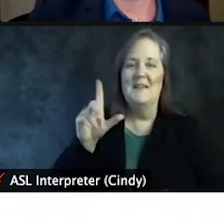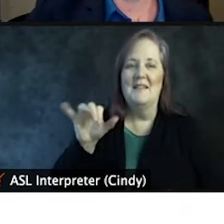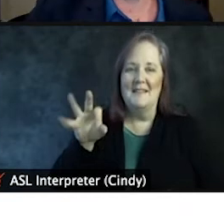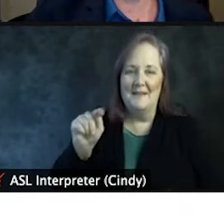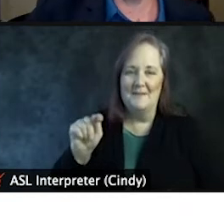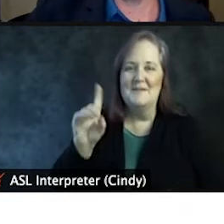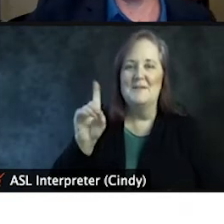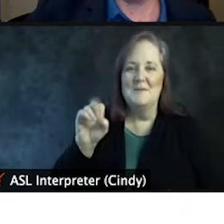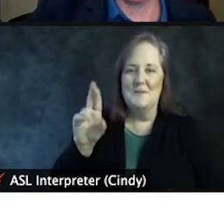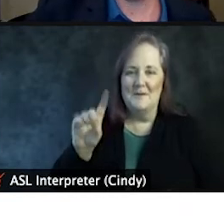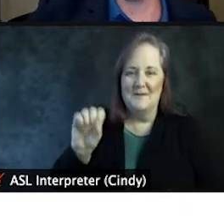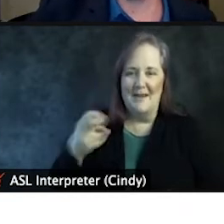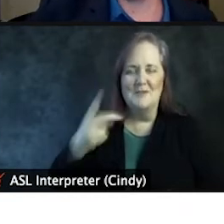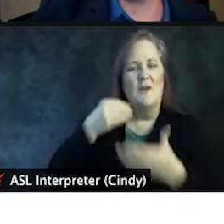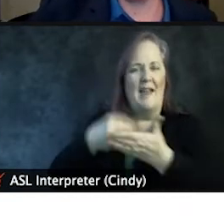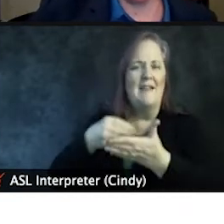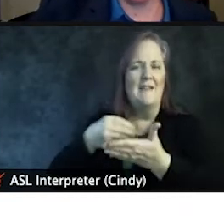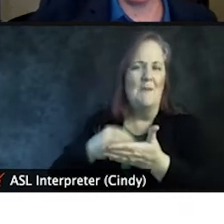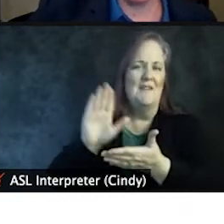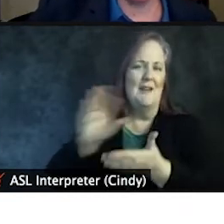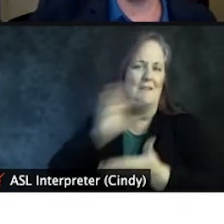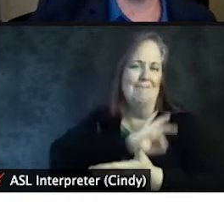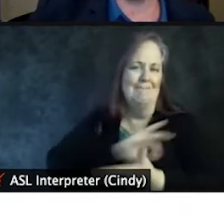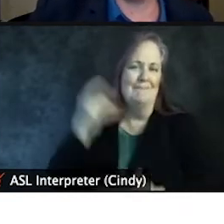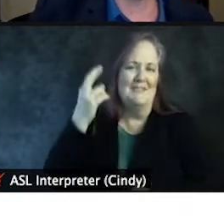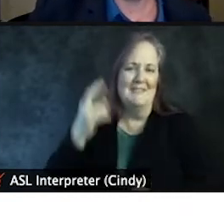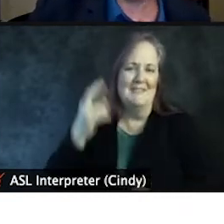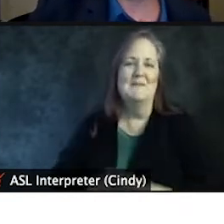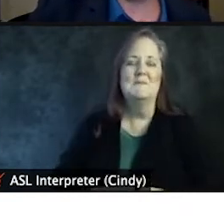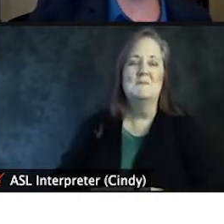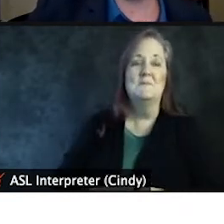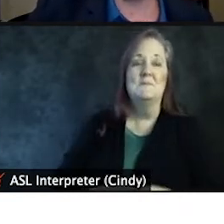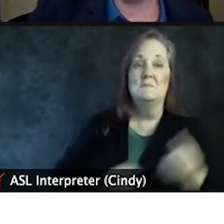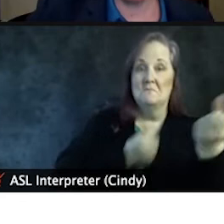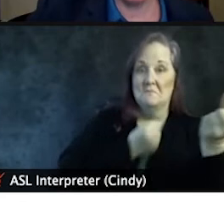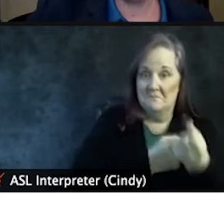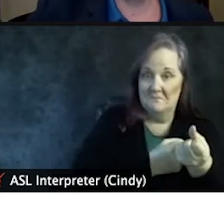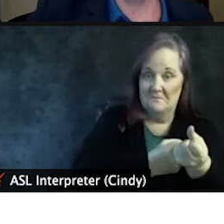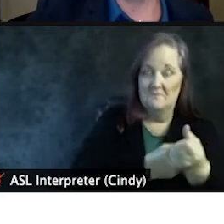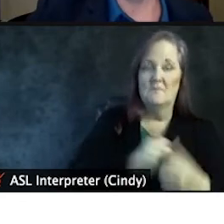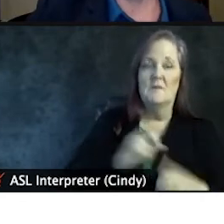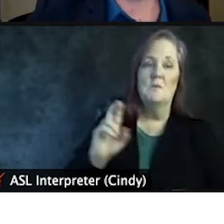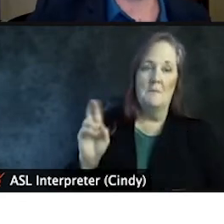that will be directly impacted are putting a ton of money into this. So $51 million by Uber, so that clearly,